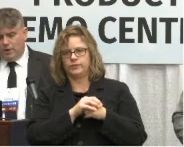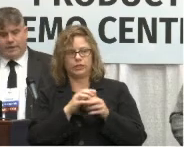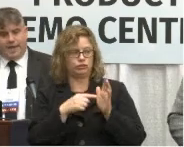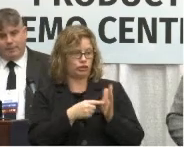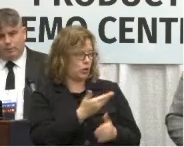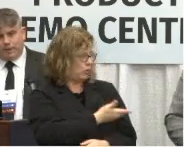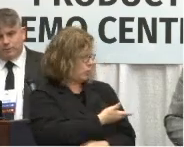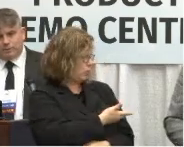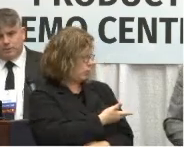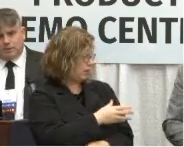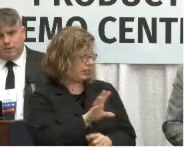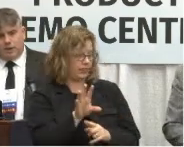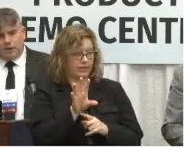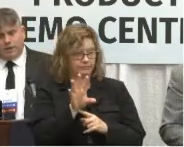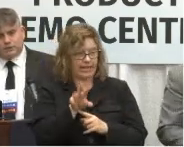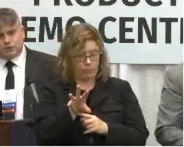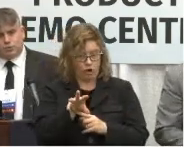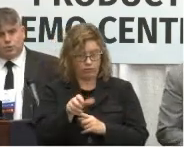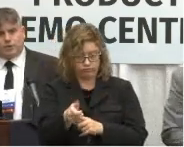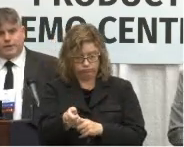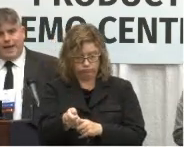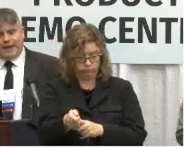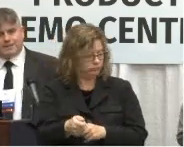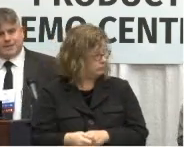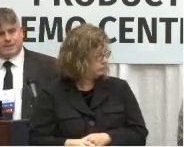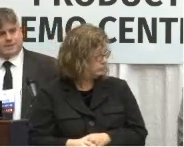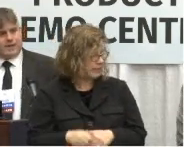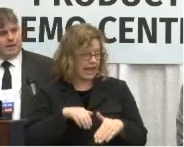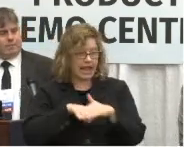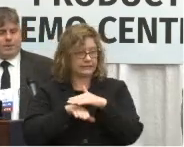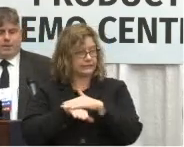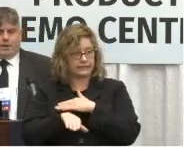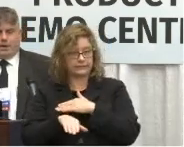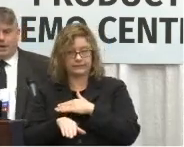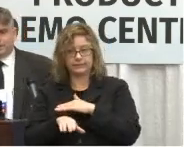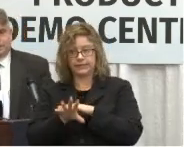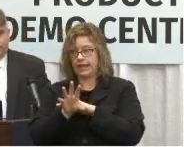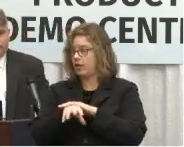The camera button, to quickly access different functions.